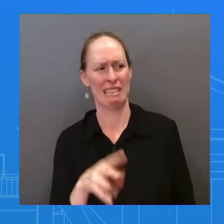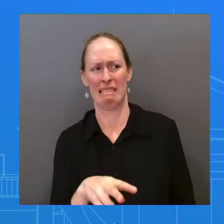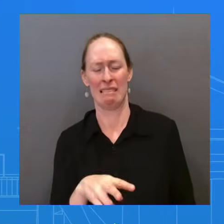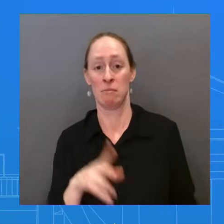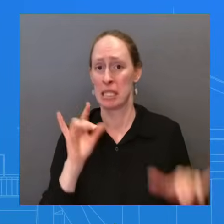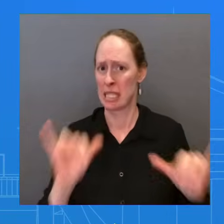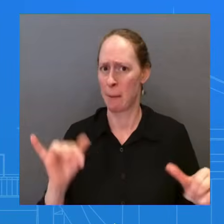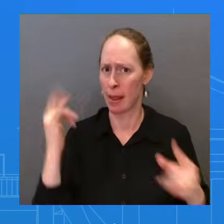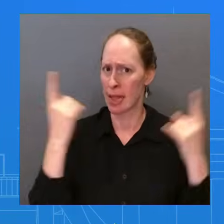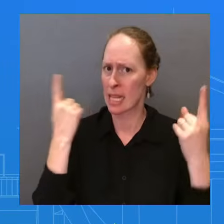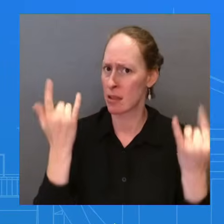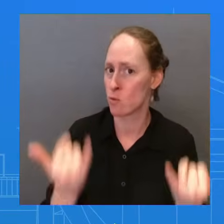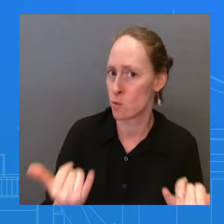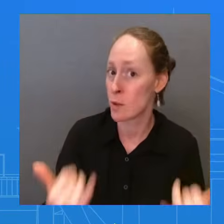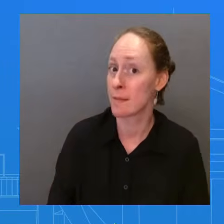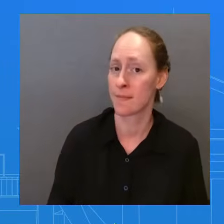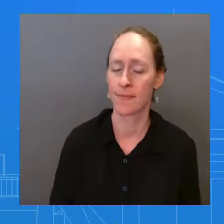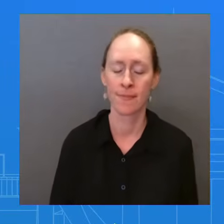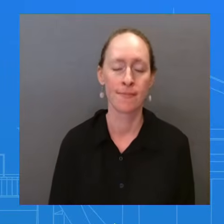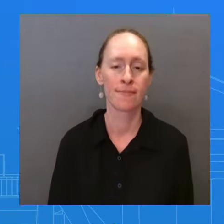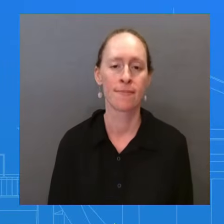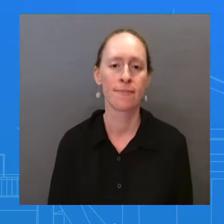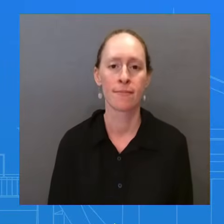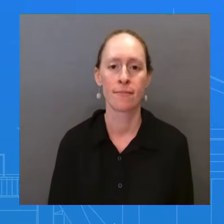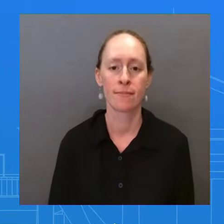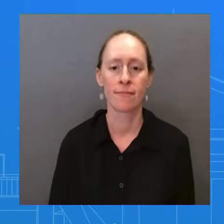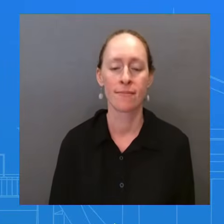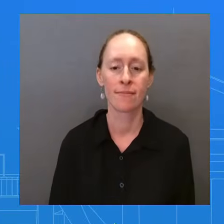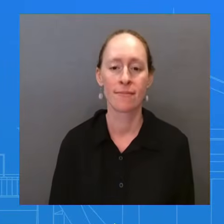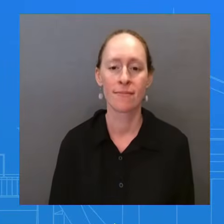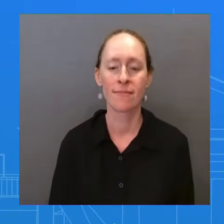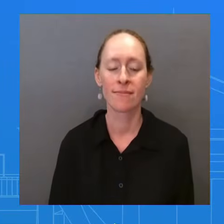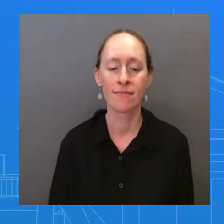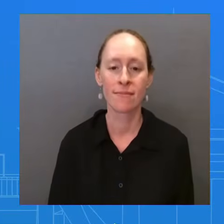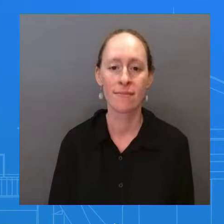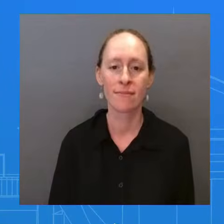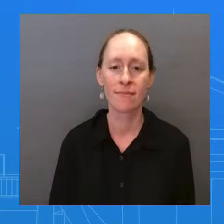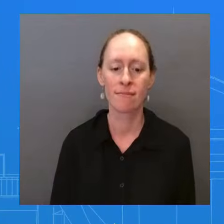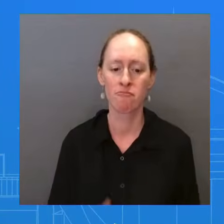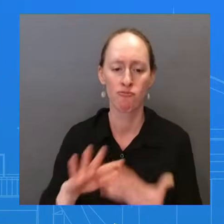The value is about 300 -- Mr. Kirby: That's right, $300 million. The Press: